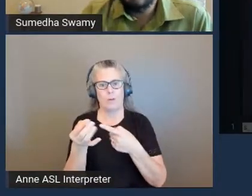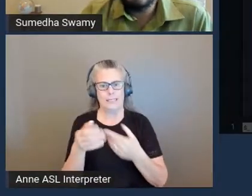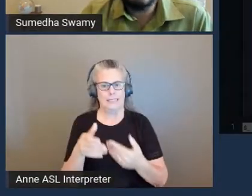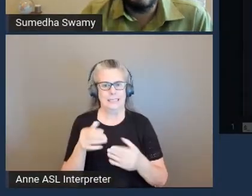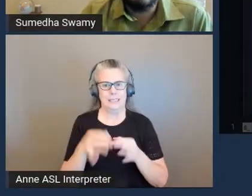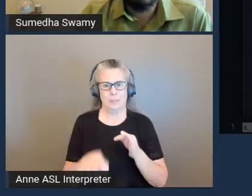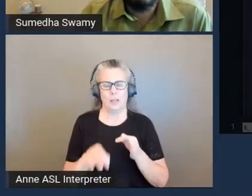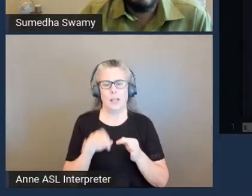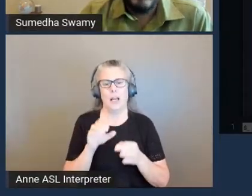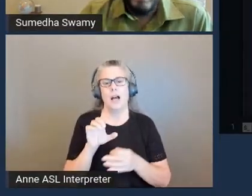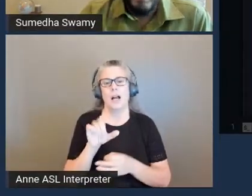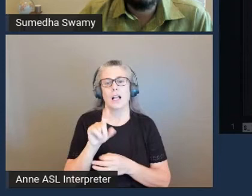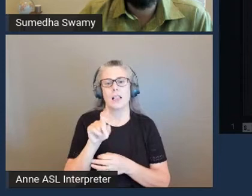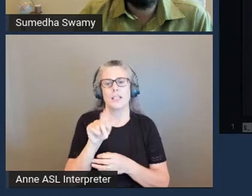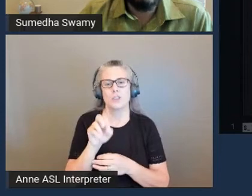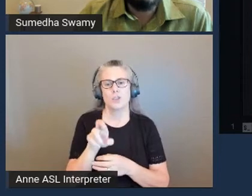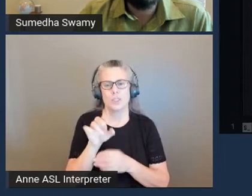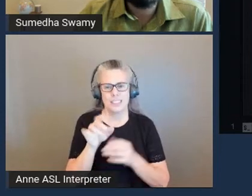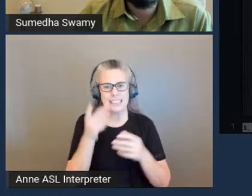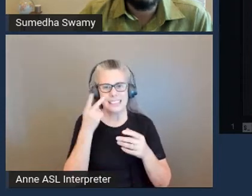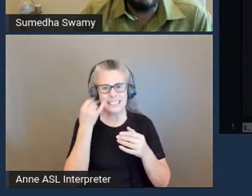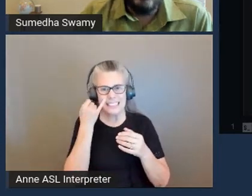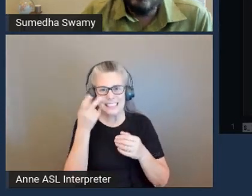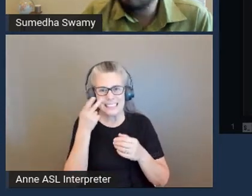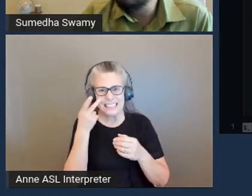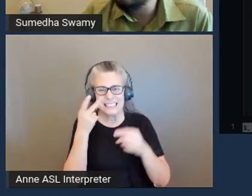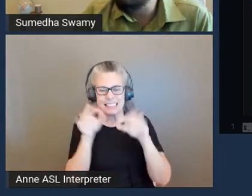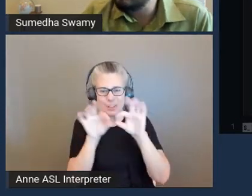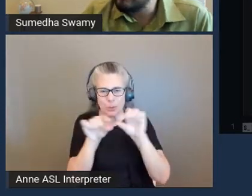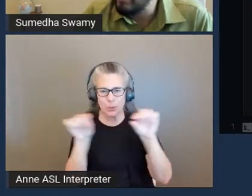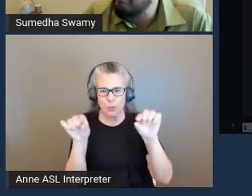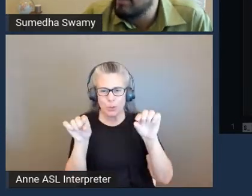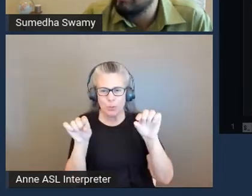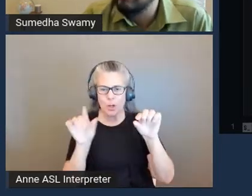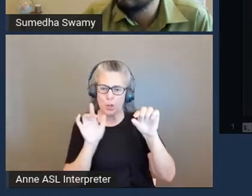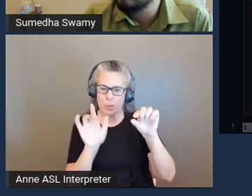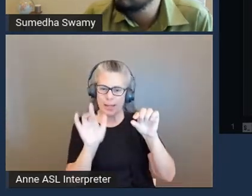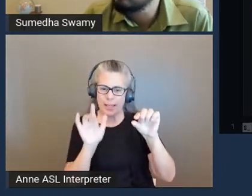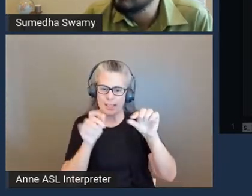you hit this button and you will be able to see all of the different EMR clusters